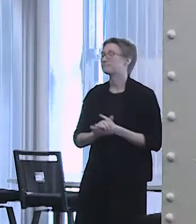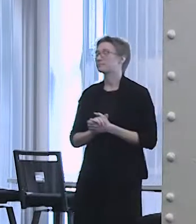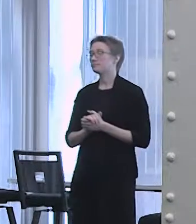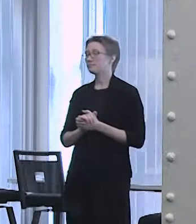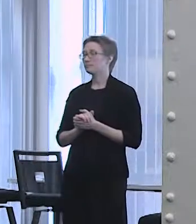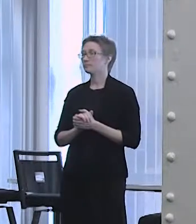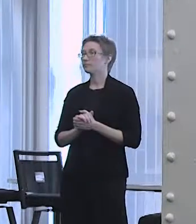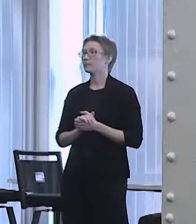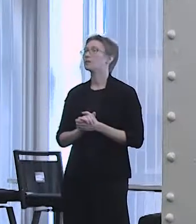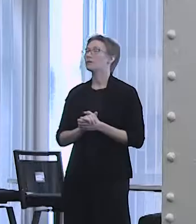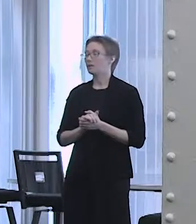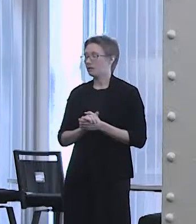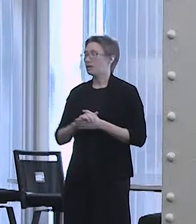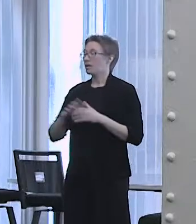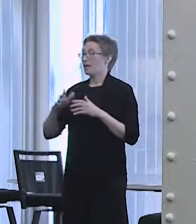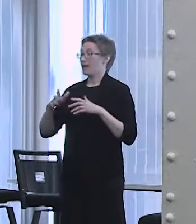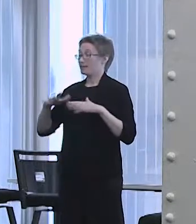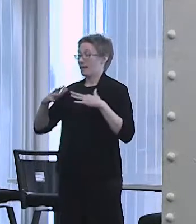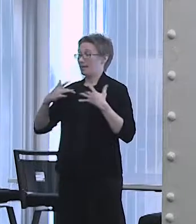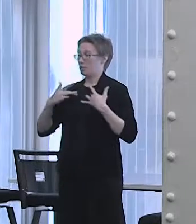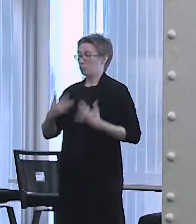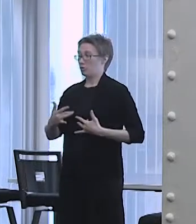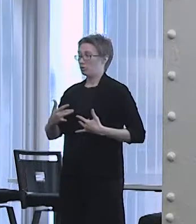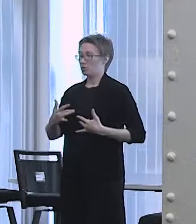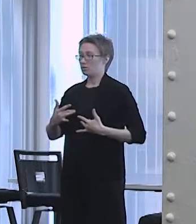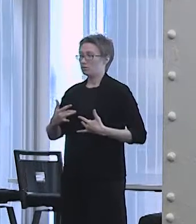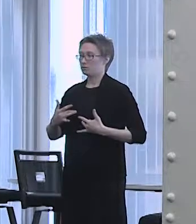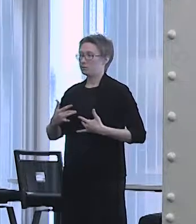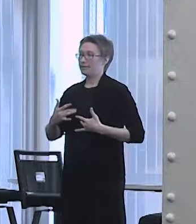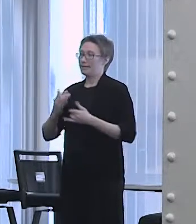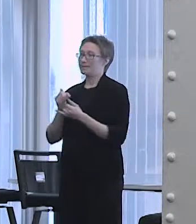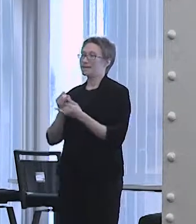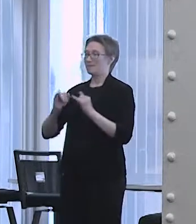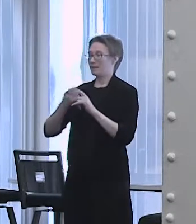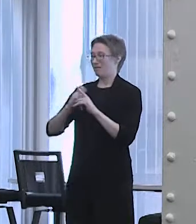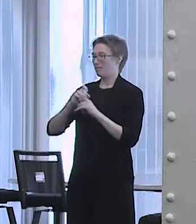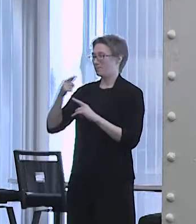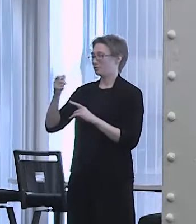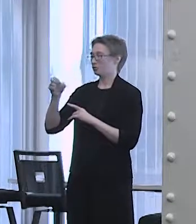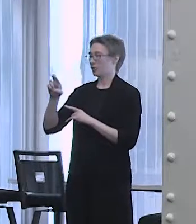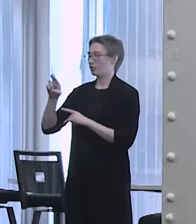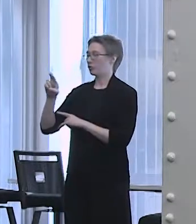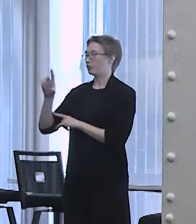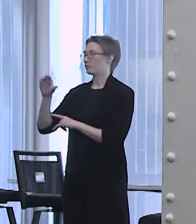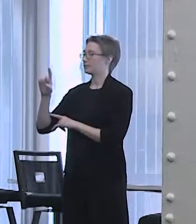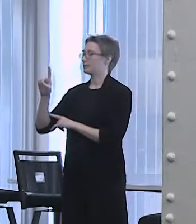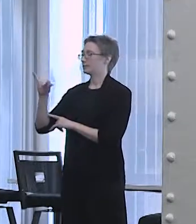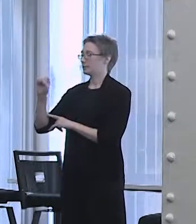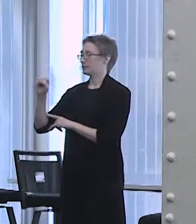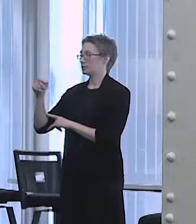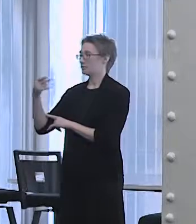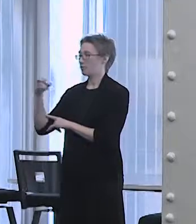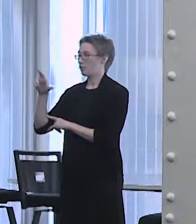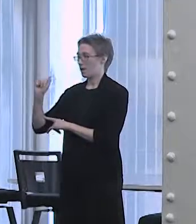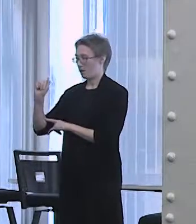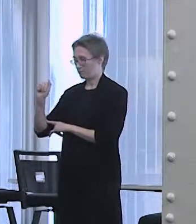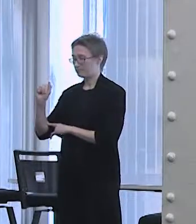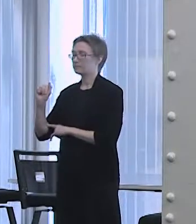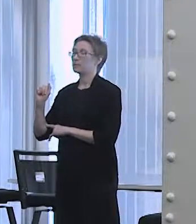I have anxiety and depression independent of my gender dysphoria, but treating much of the dysphoria made it possible for me to function.